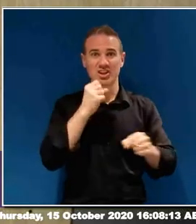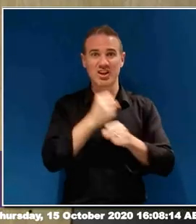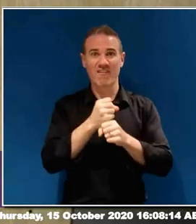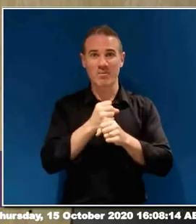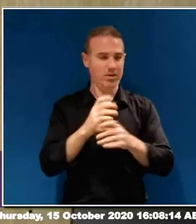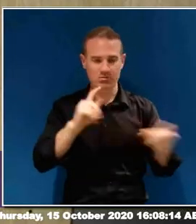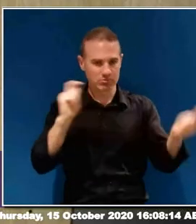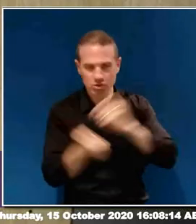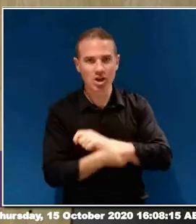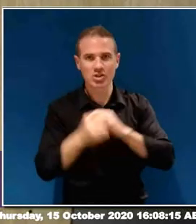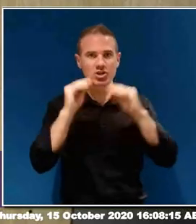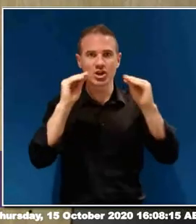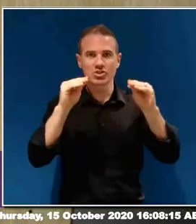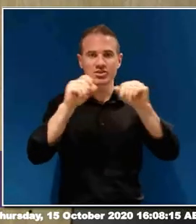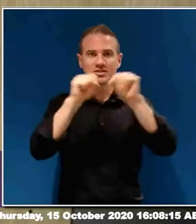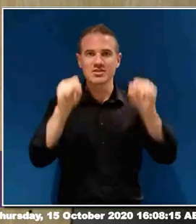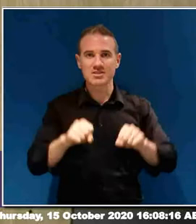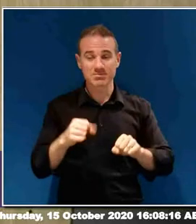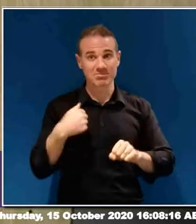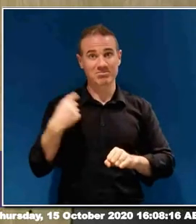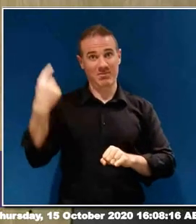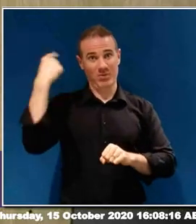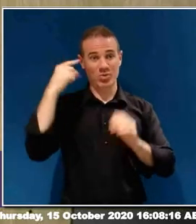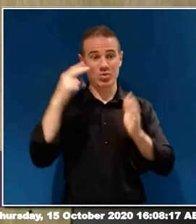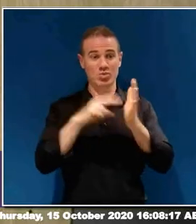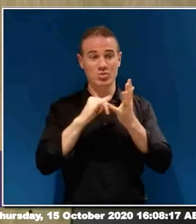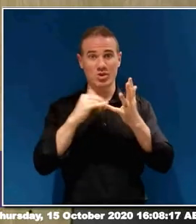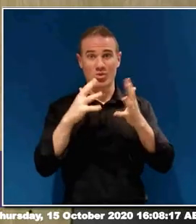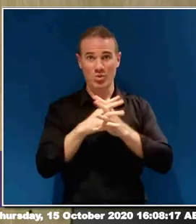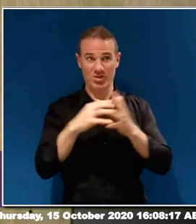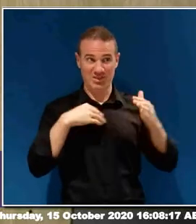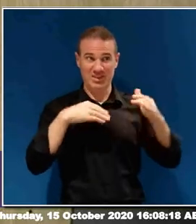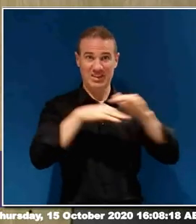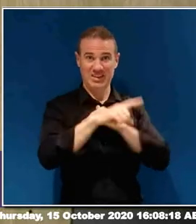within the Department say to me that there are certain things that they